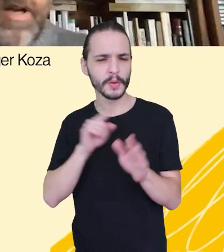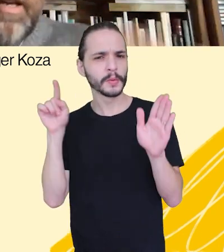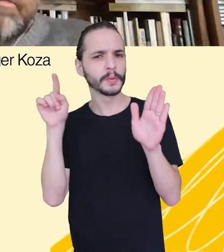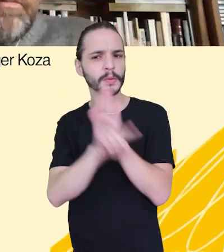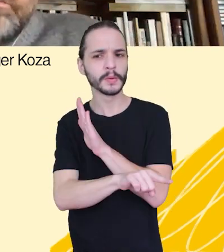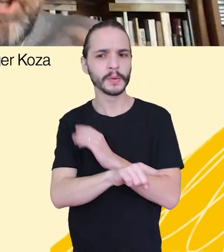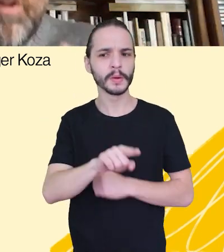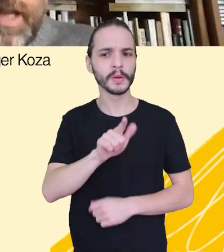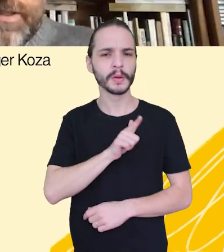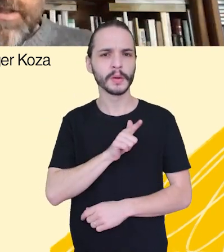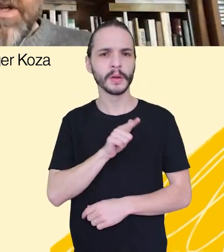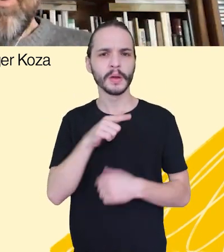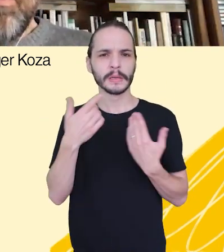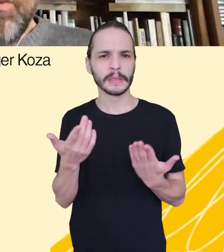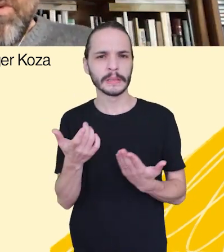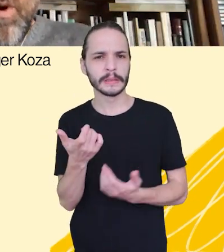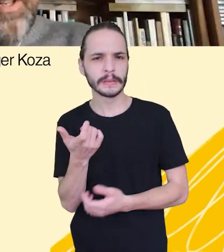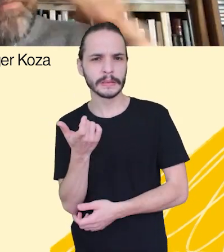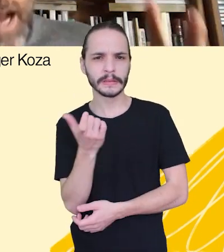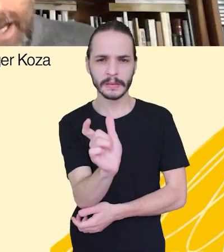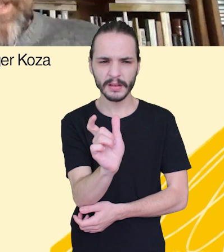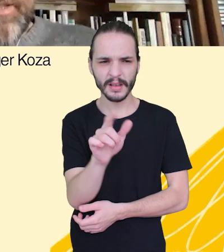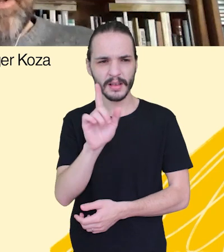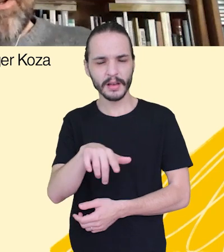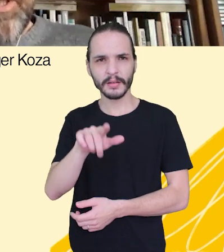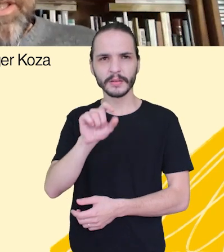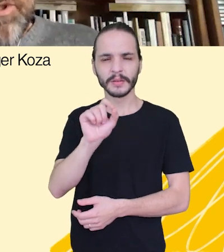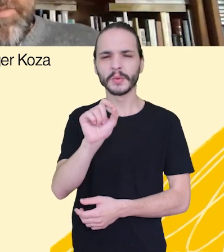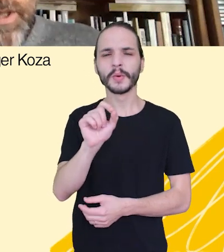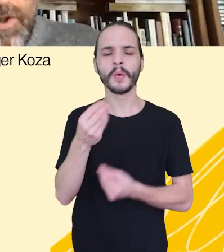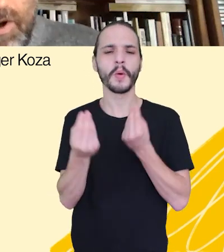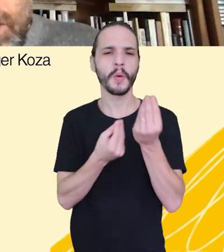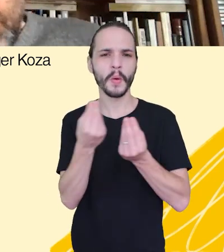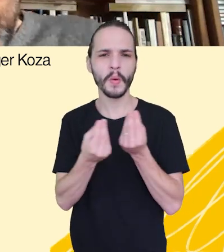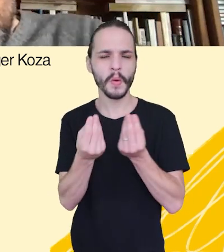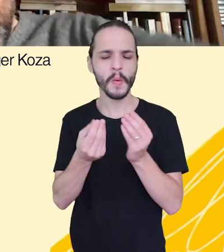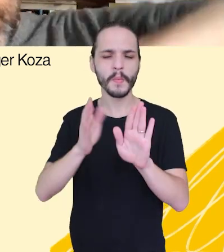But beyond that, what is behind that? Because it seems to me that you are more interested